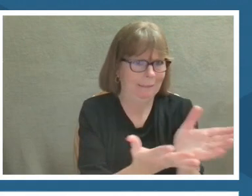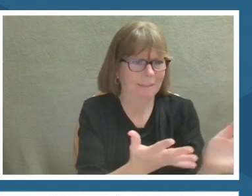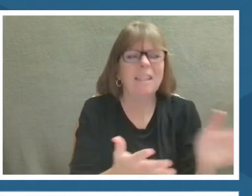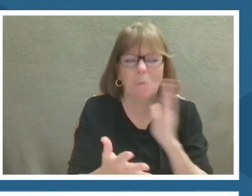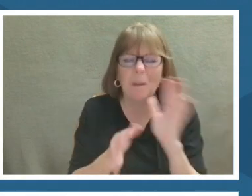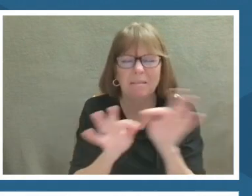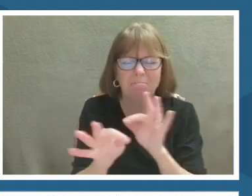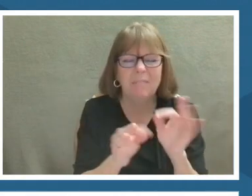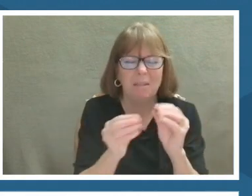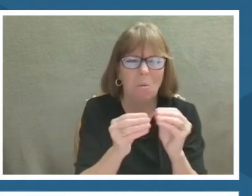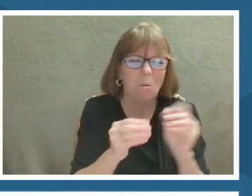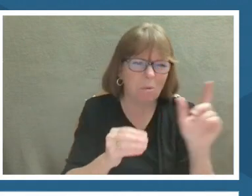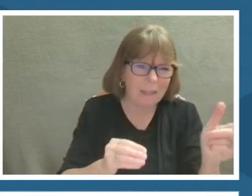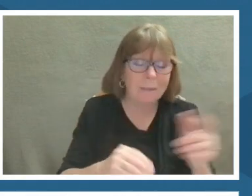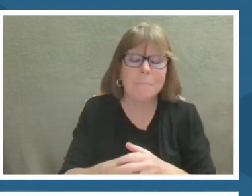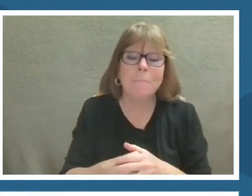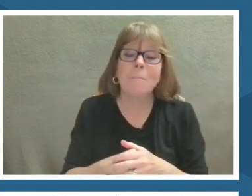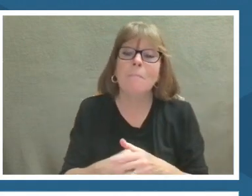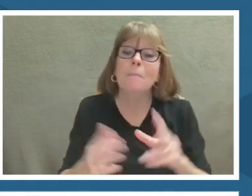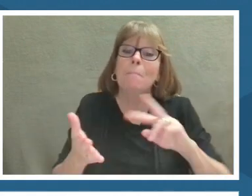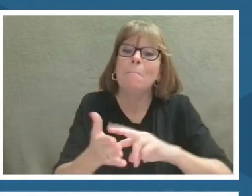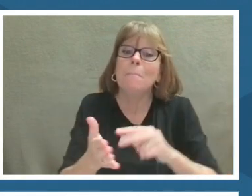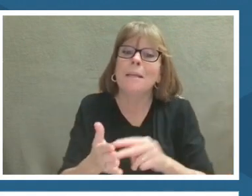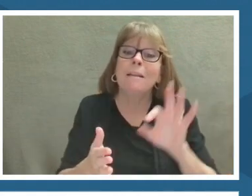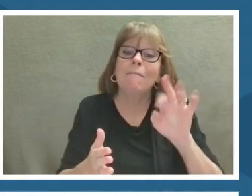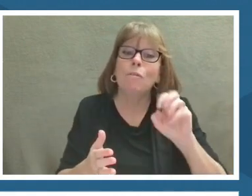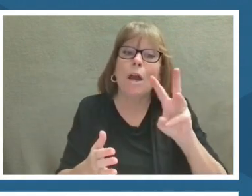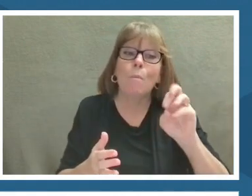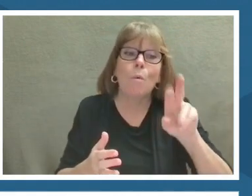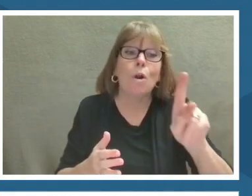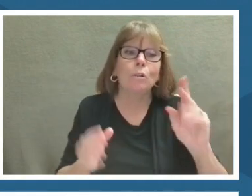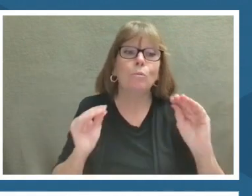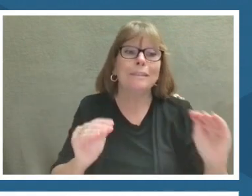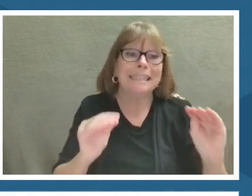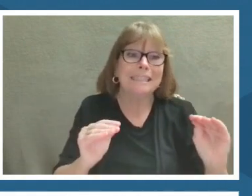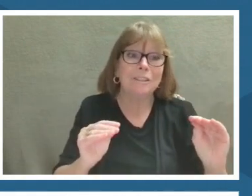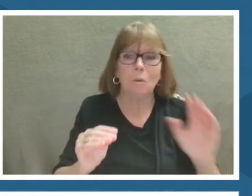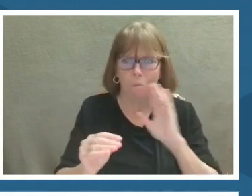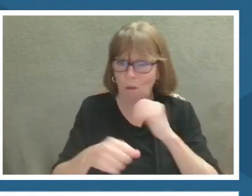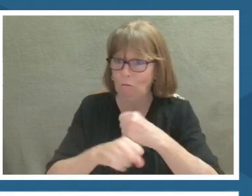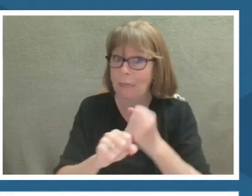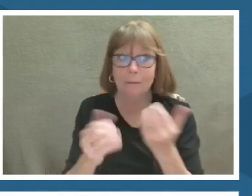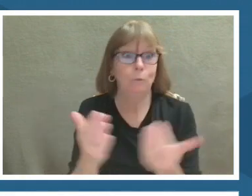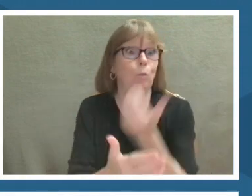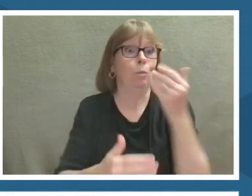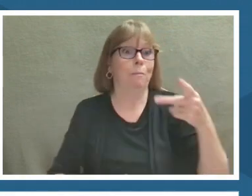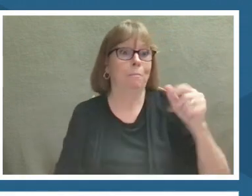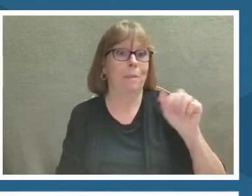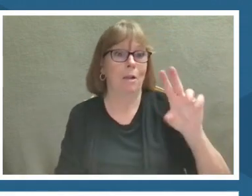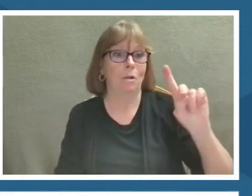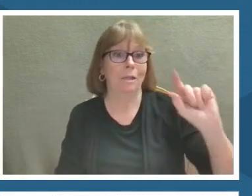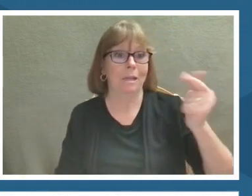creating a new framework for teaching a new paradigm and disciplines form across